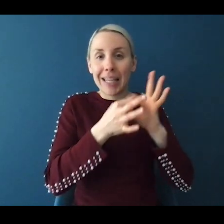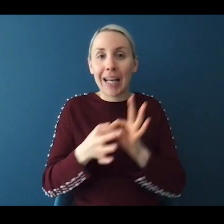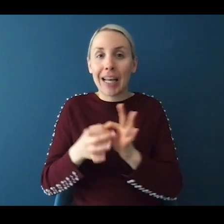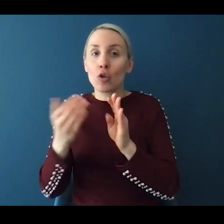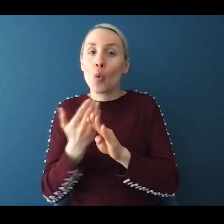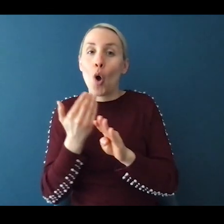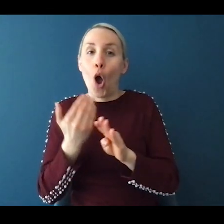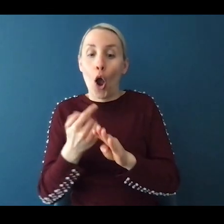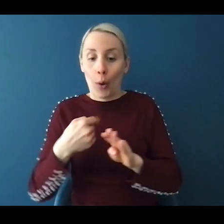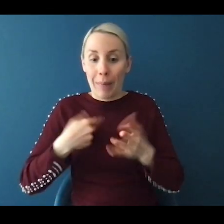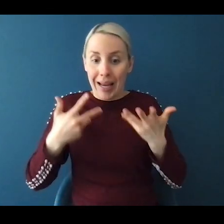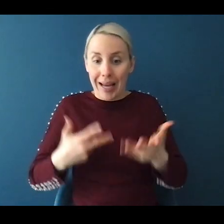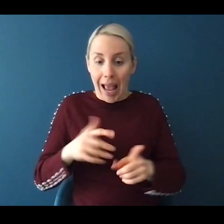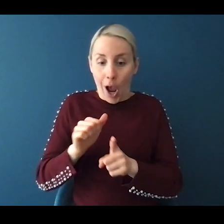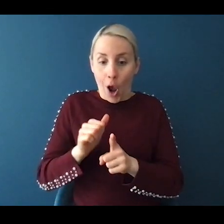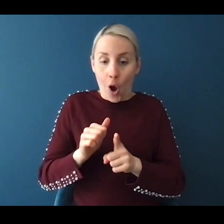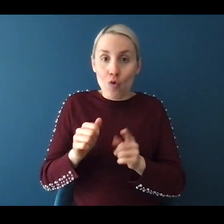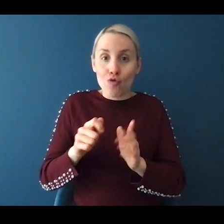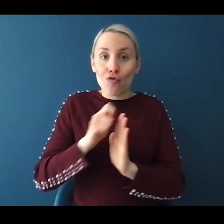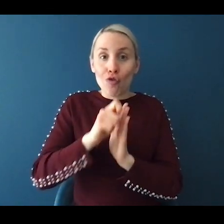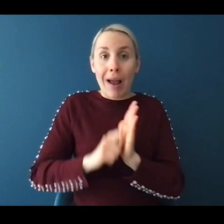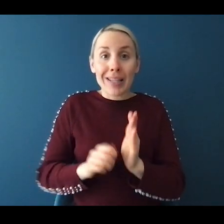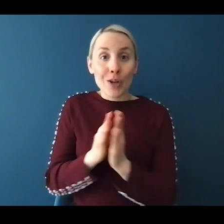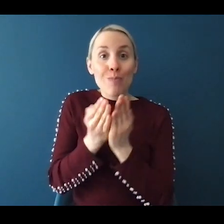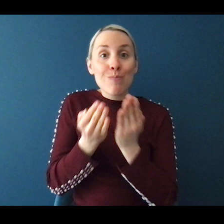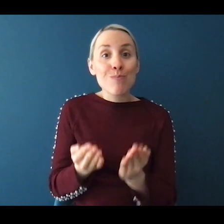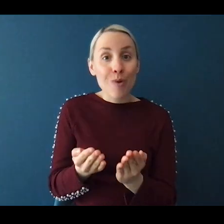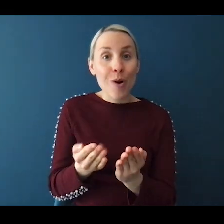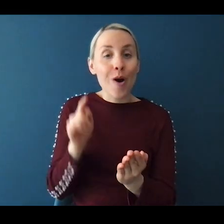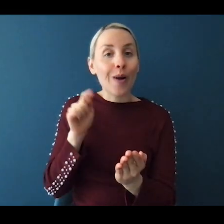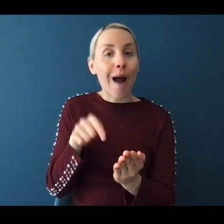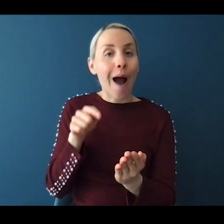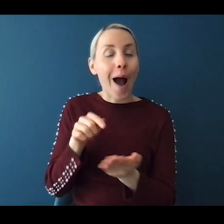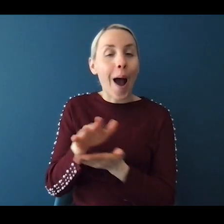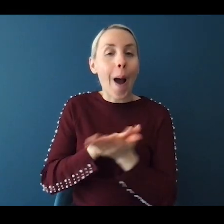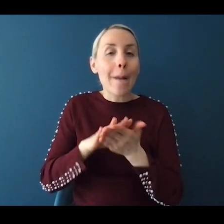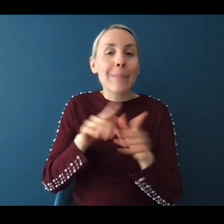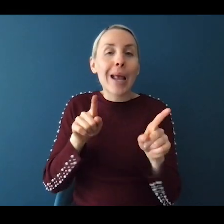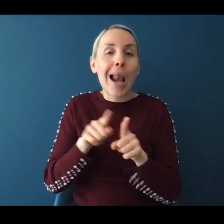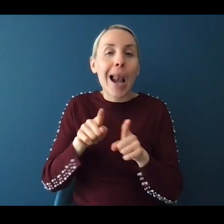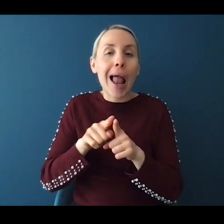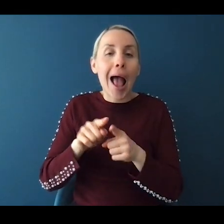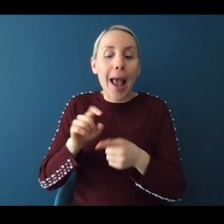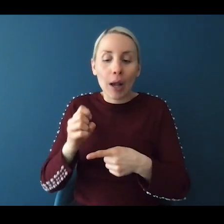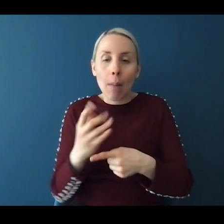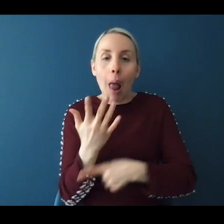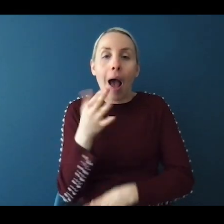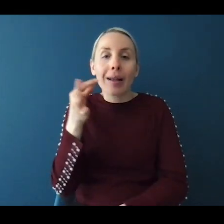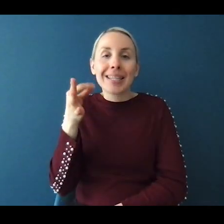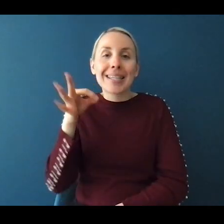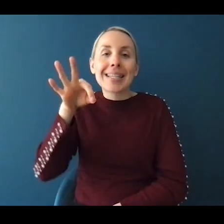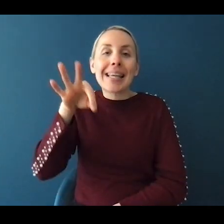a book and so it really kind of allowed that seed to be planted and I just needed more